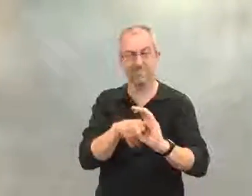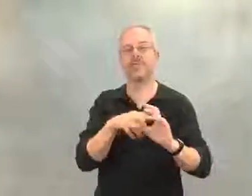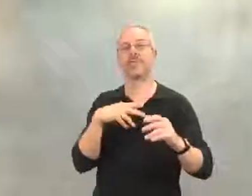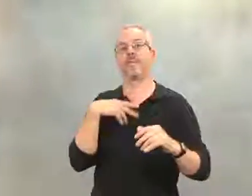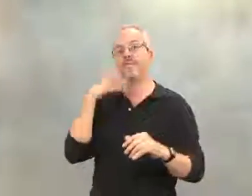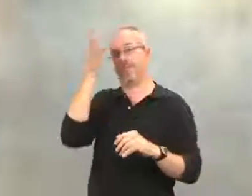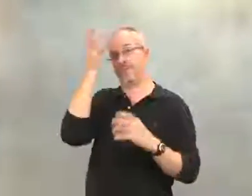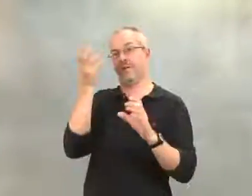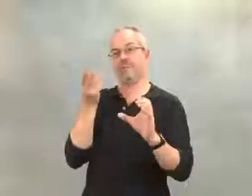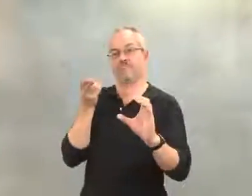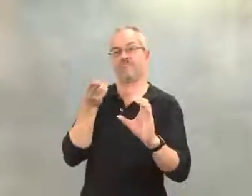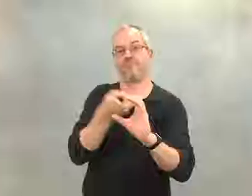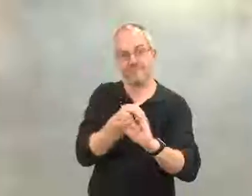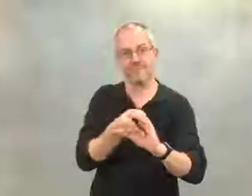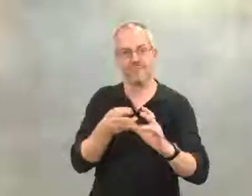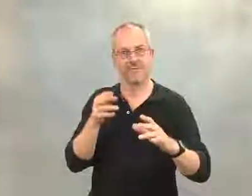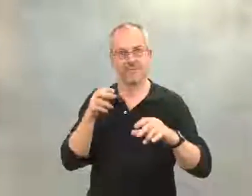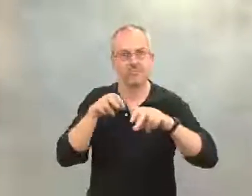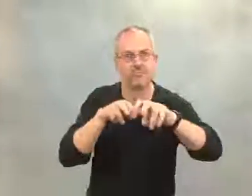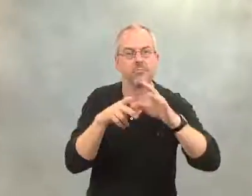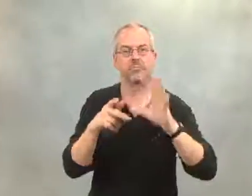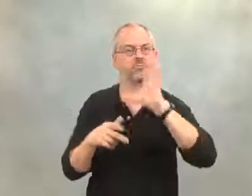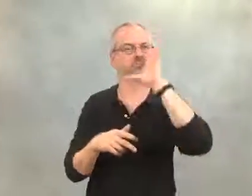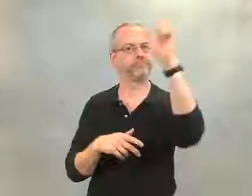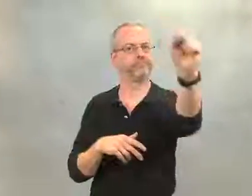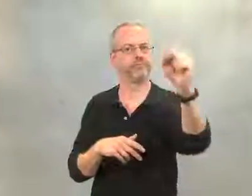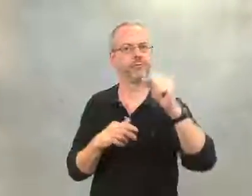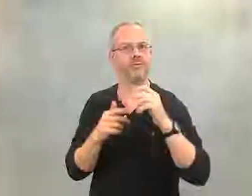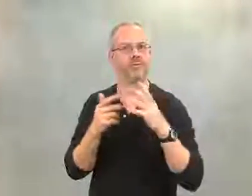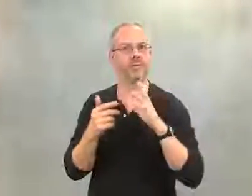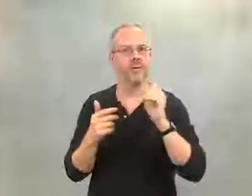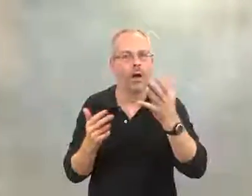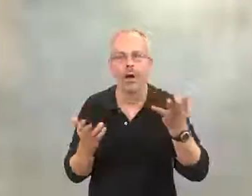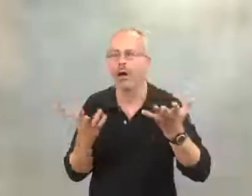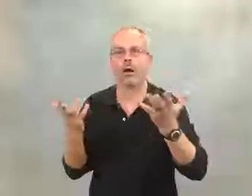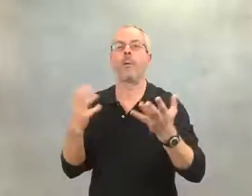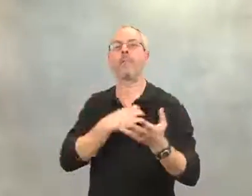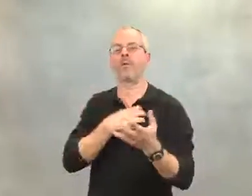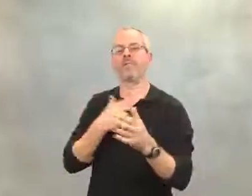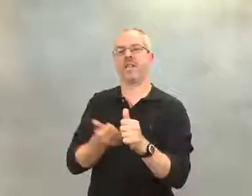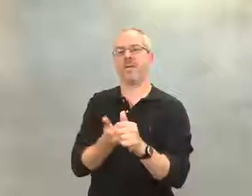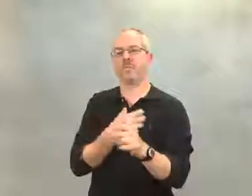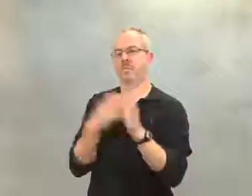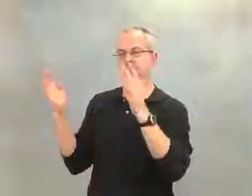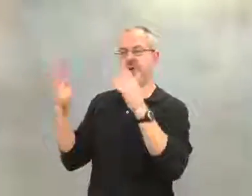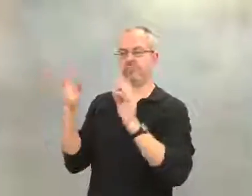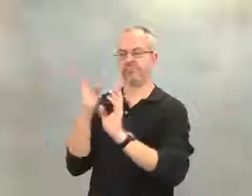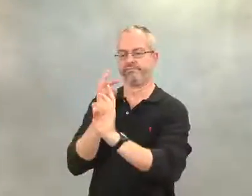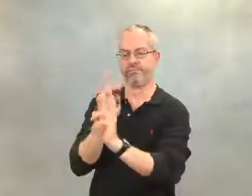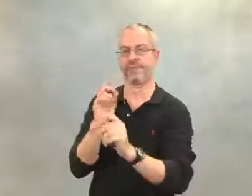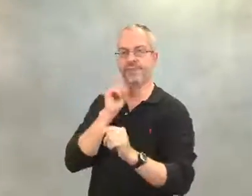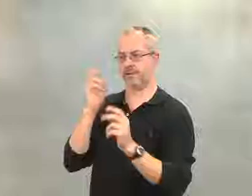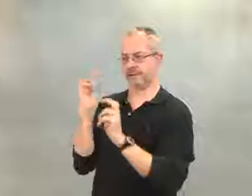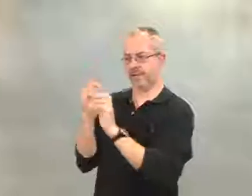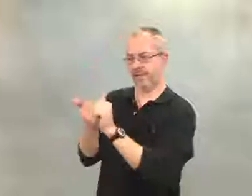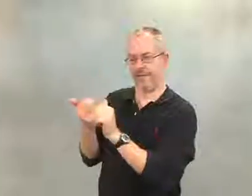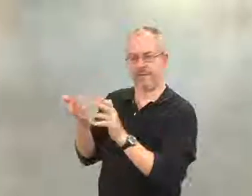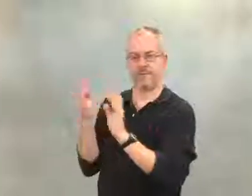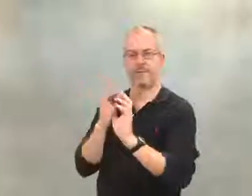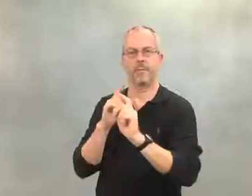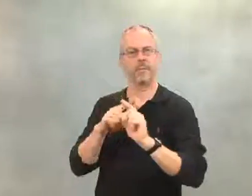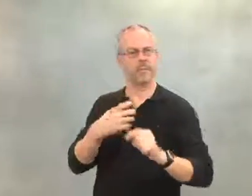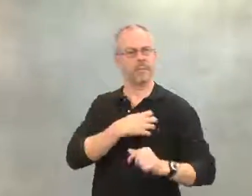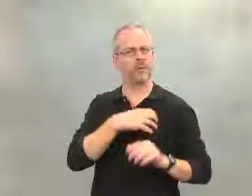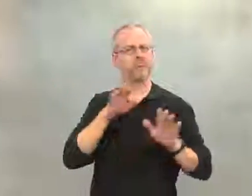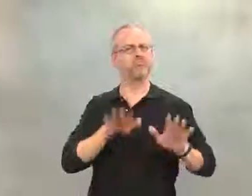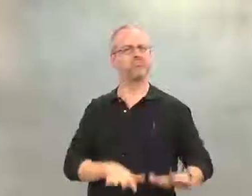My father wanted to ride along, but they said no.